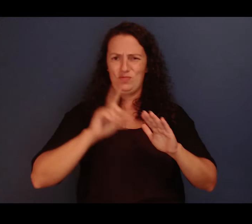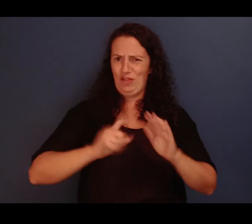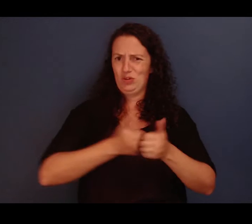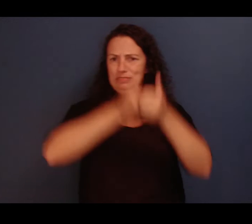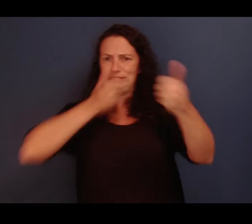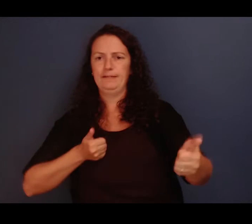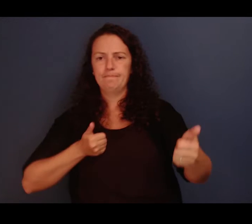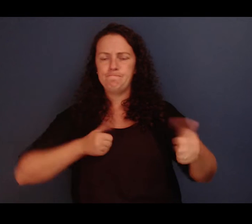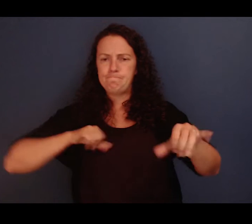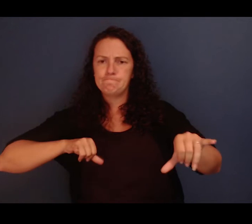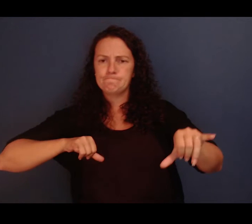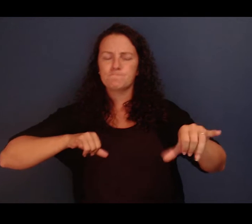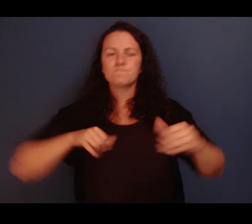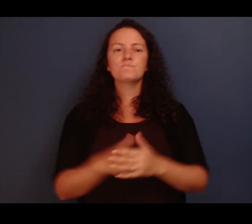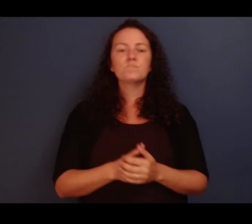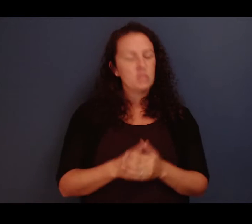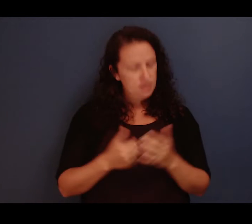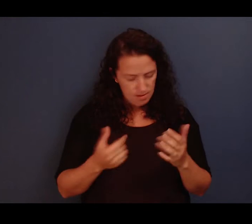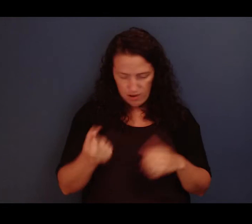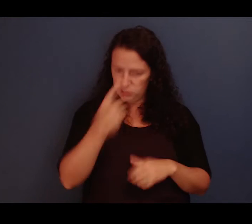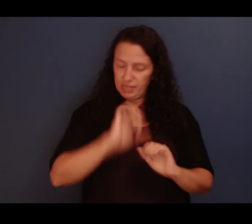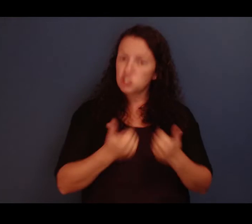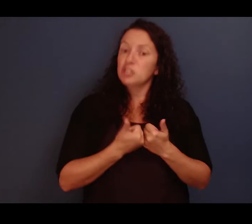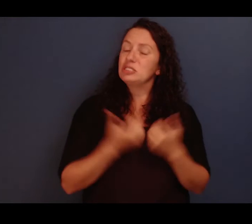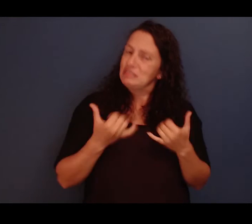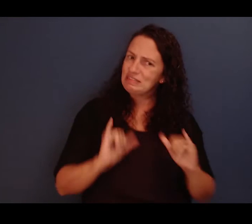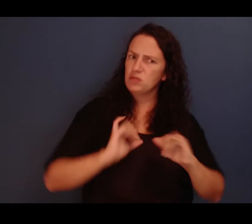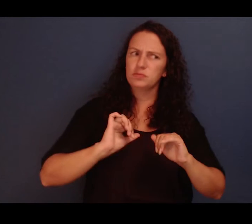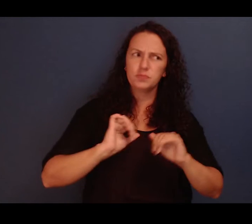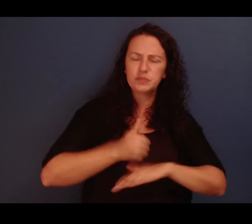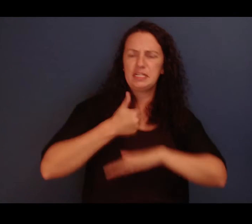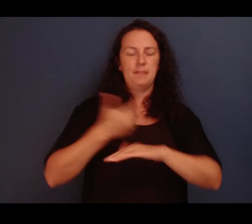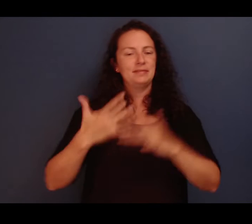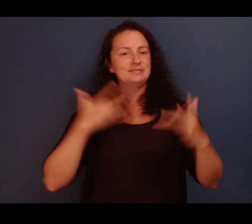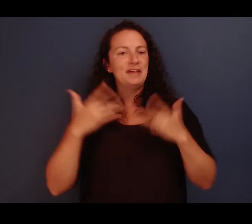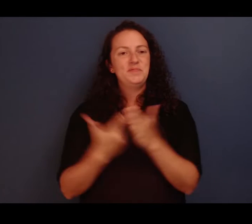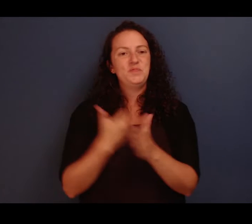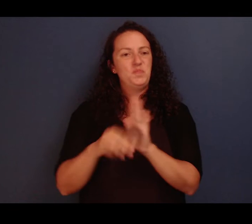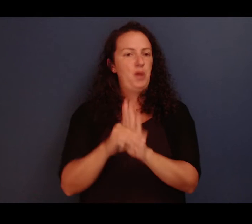In spite of these challenges, we’re creating an exciting new model. With incredibly talented